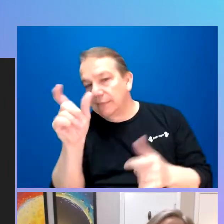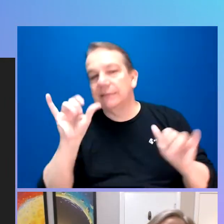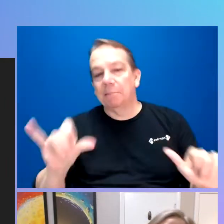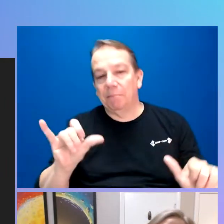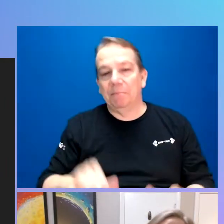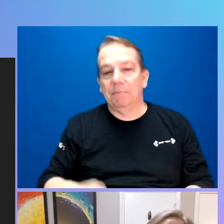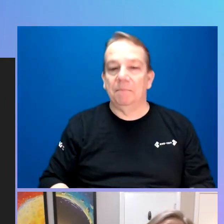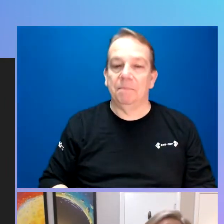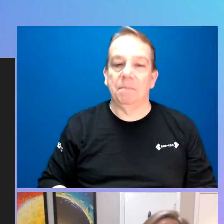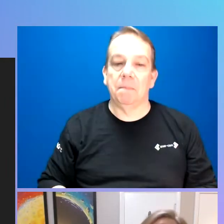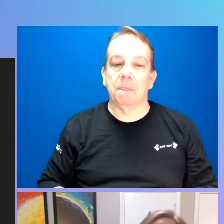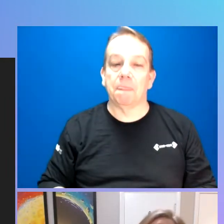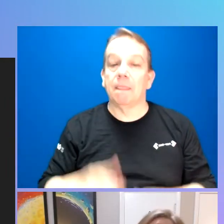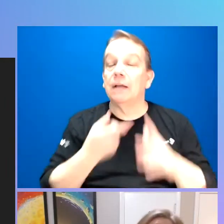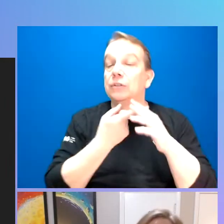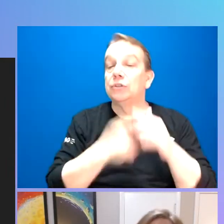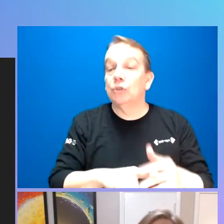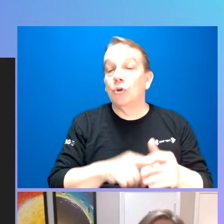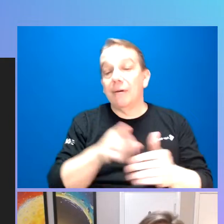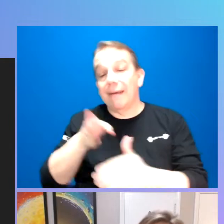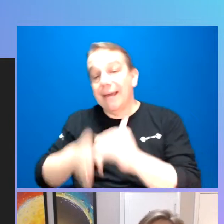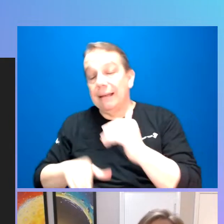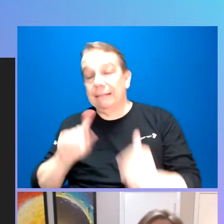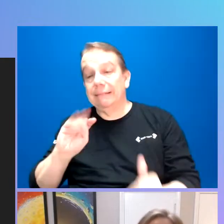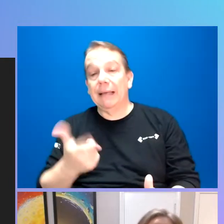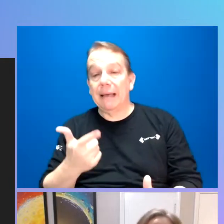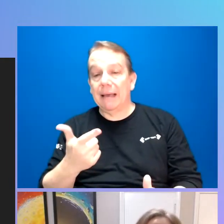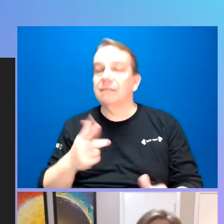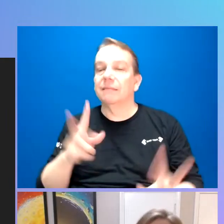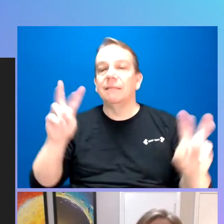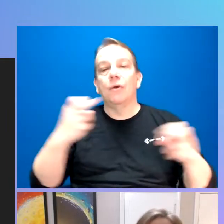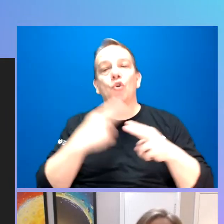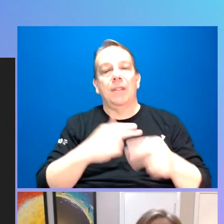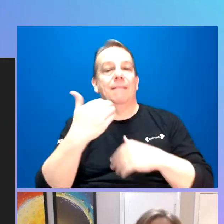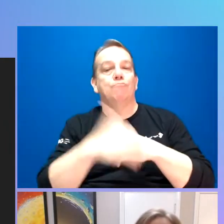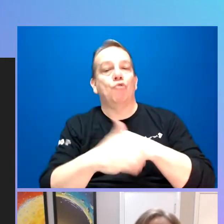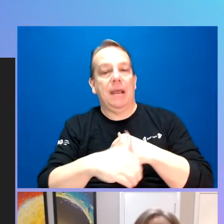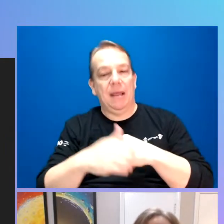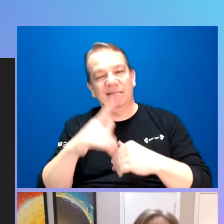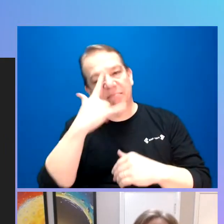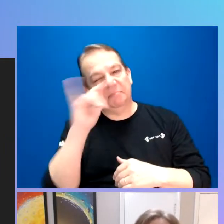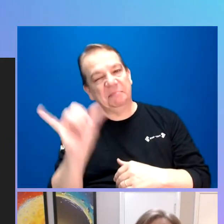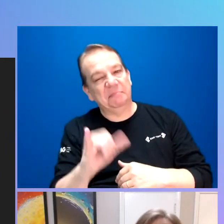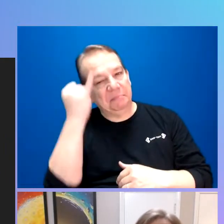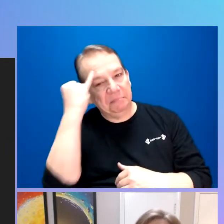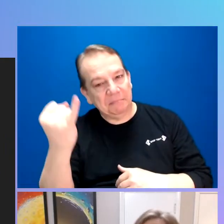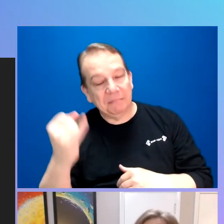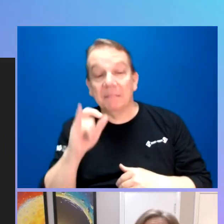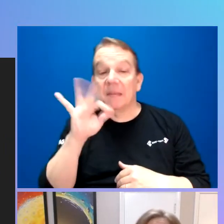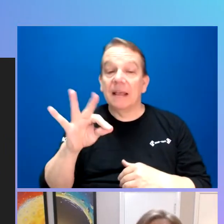and end tags are the bread of our HTML sandwich. If we code a